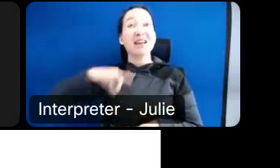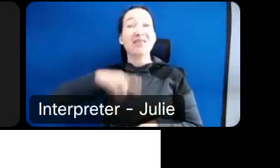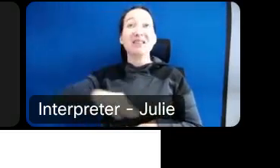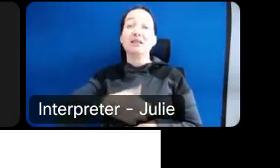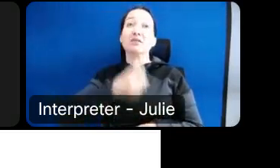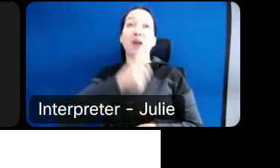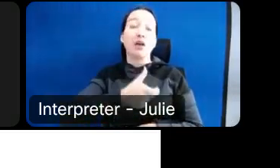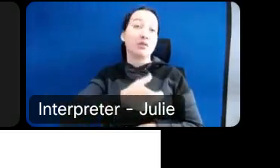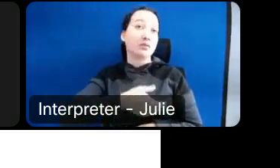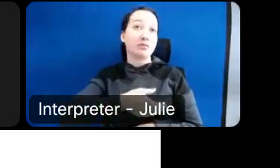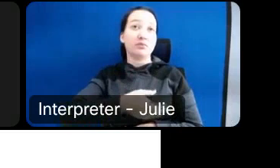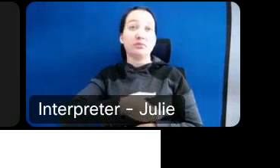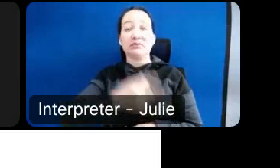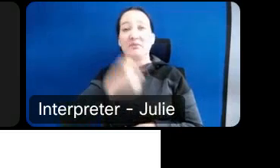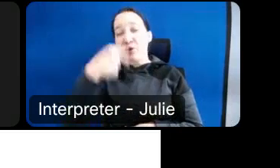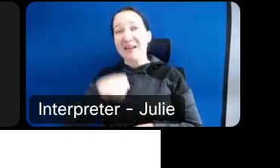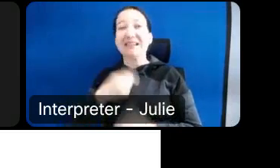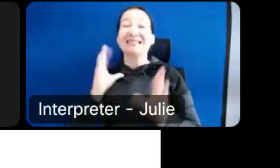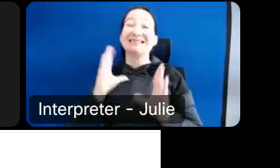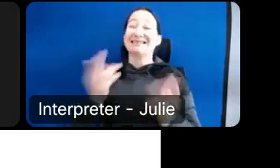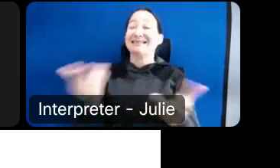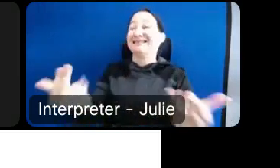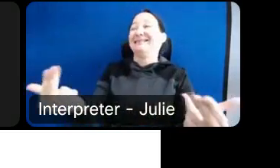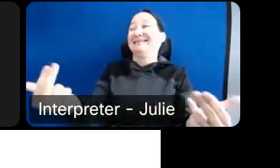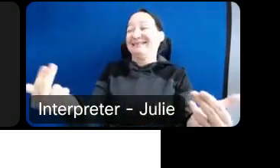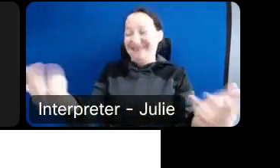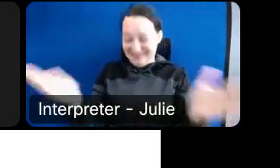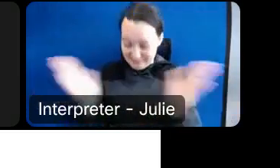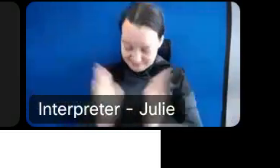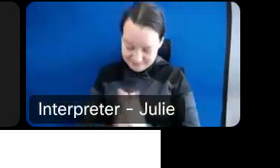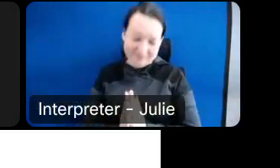It's an ear trumpet, you know, like.